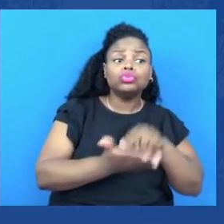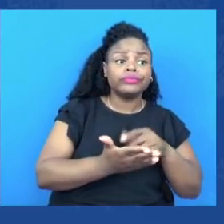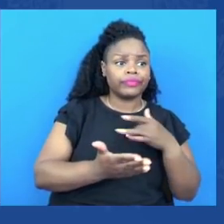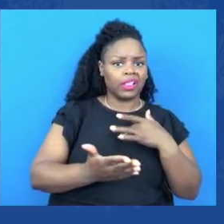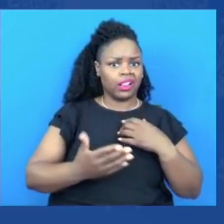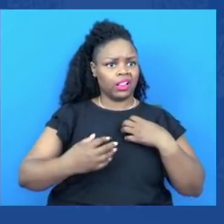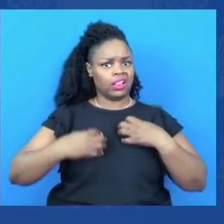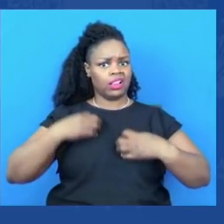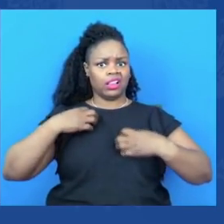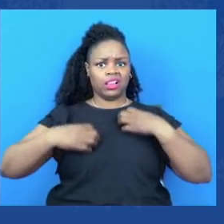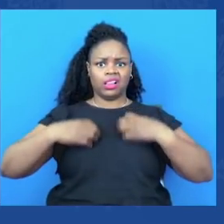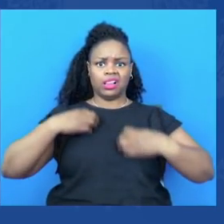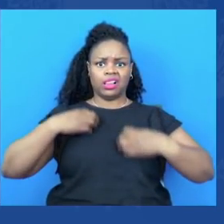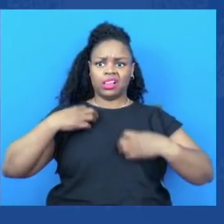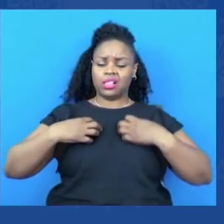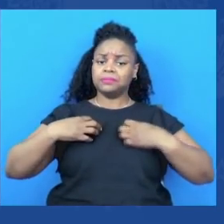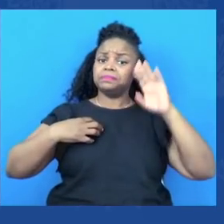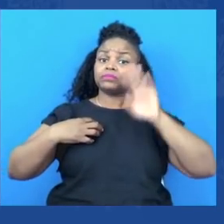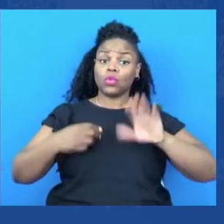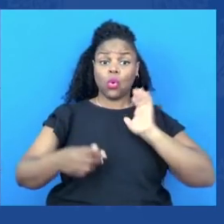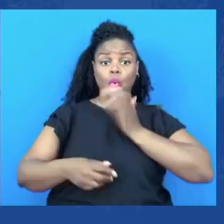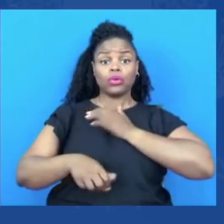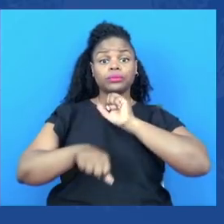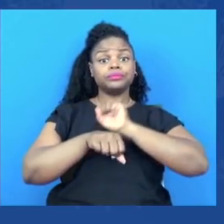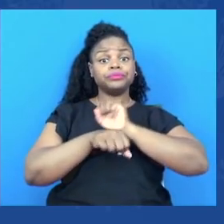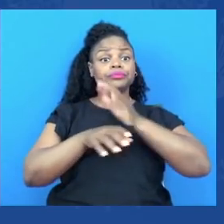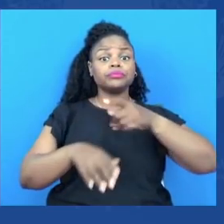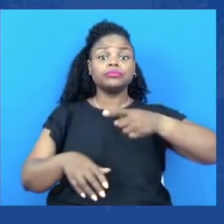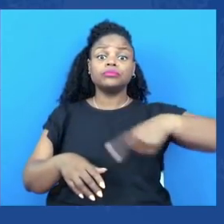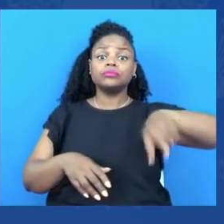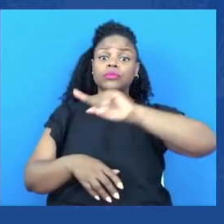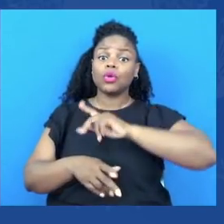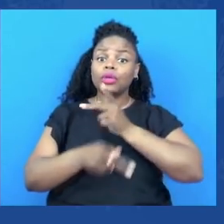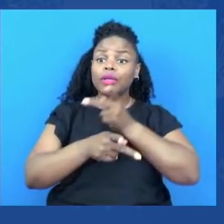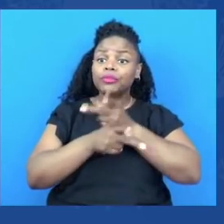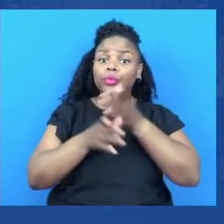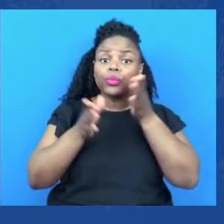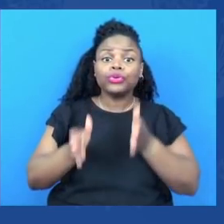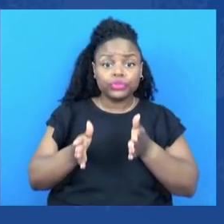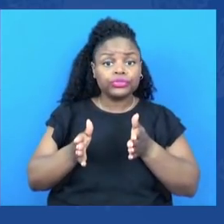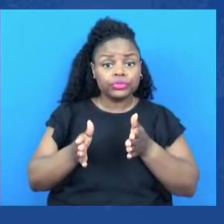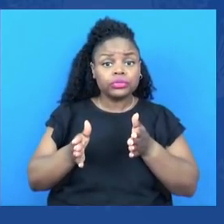They were the heroes when there was no vaccine. Many of them gave their lives trying to save others.